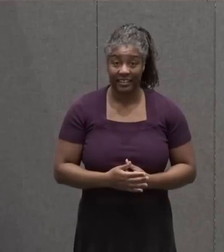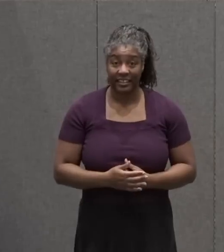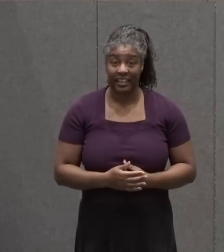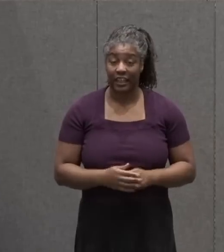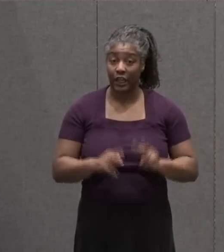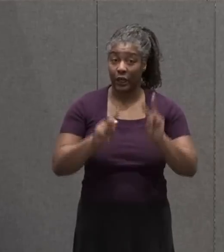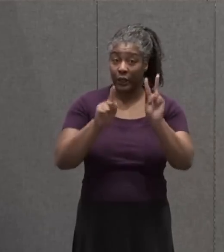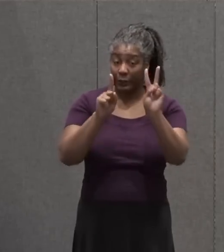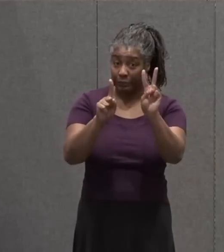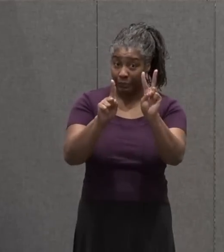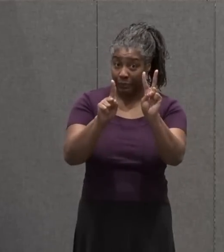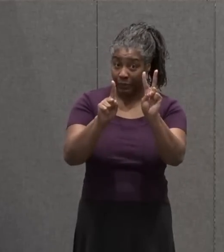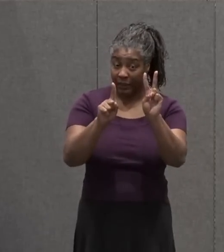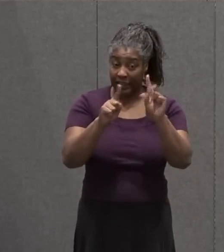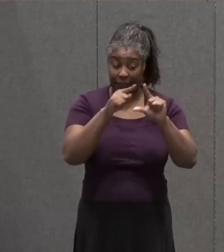corners has my